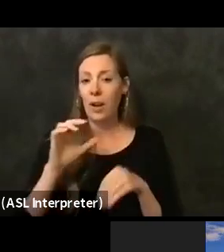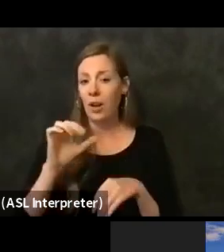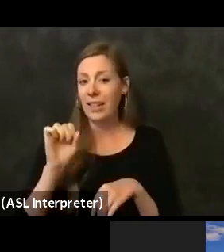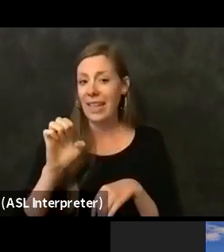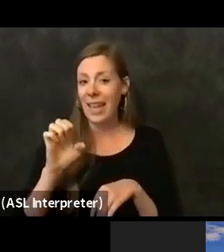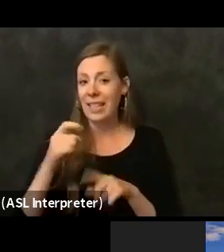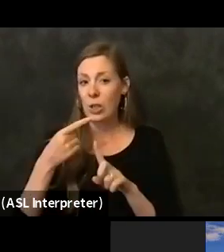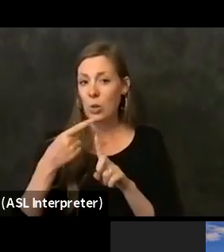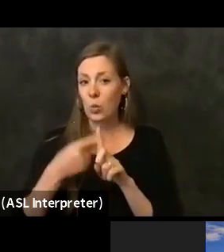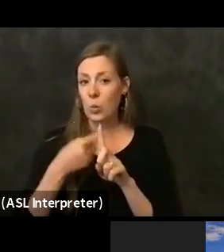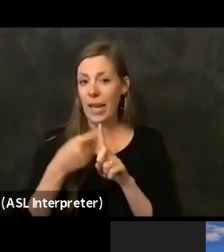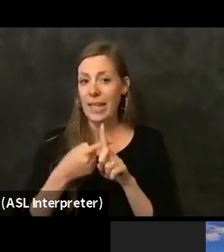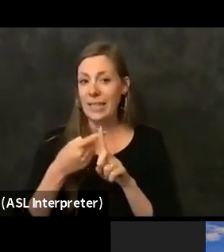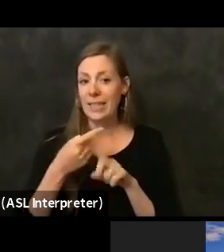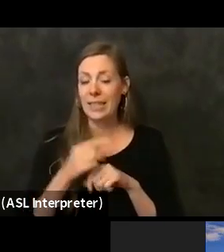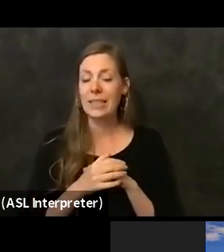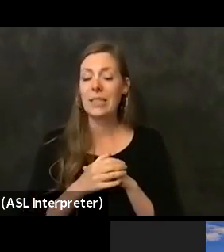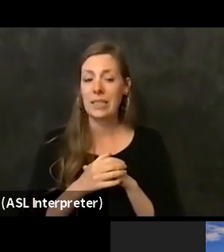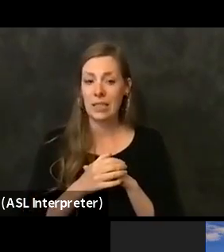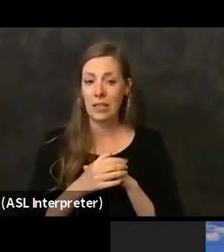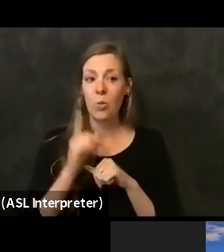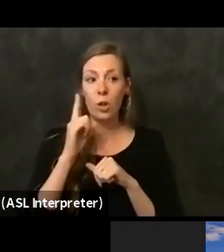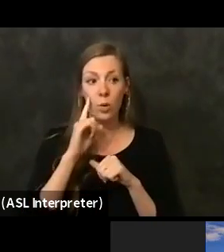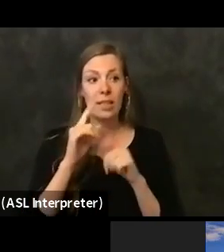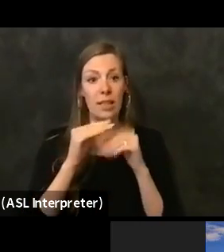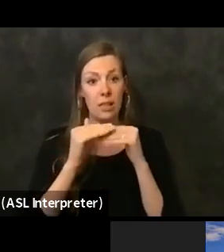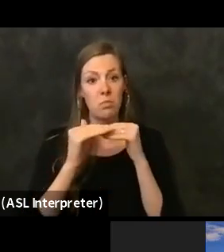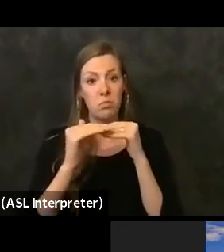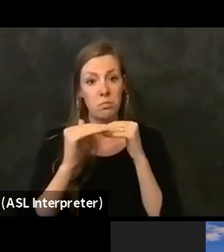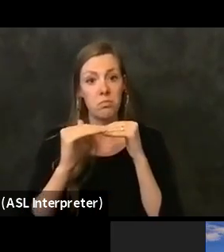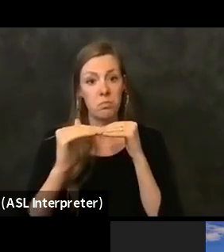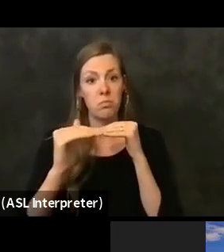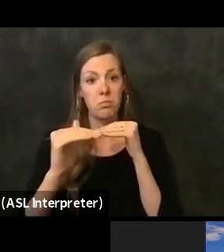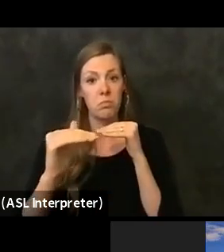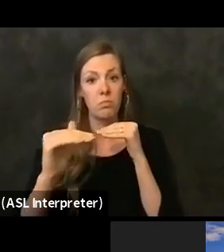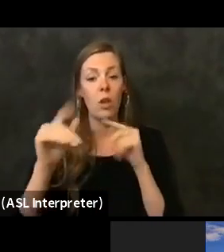We do continue to see a leveling of our highest rate and testing productivity, the